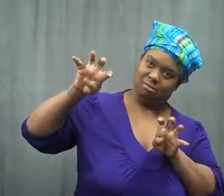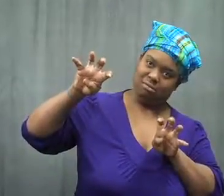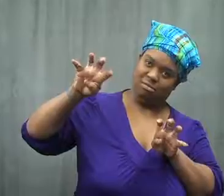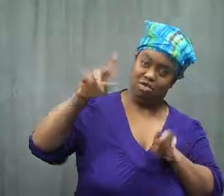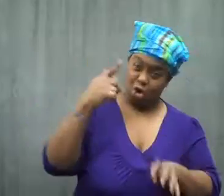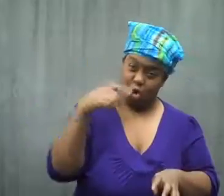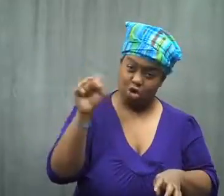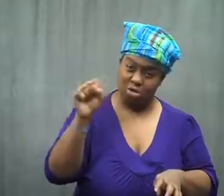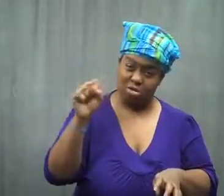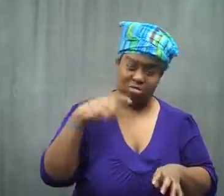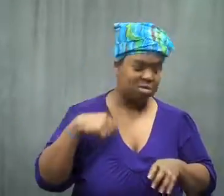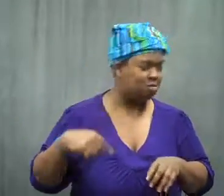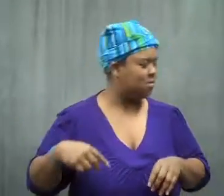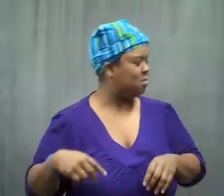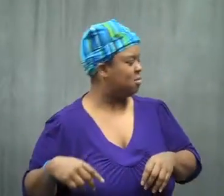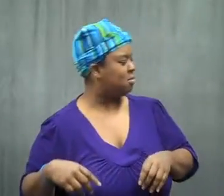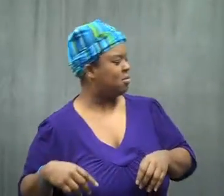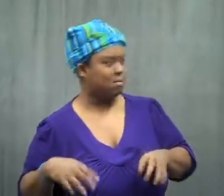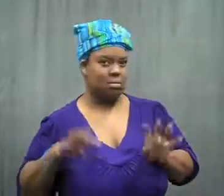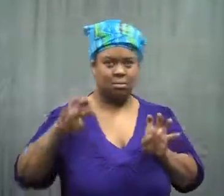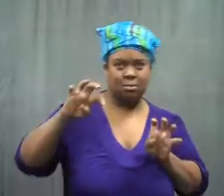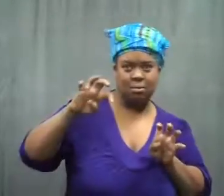The dogs!